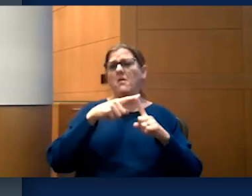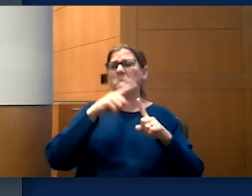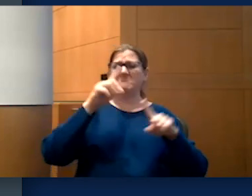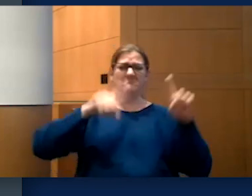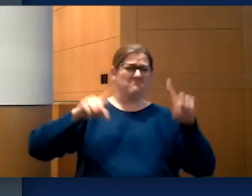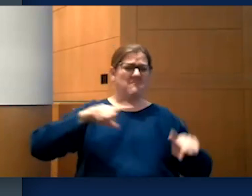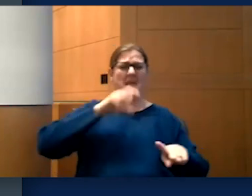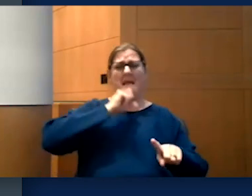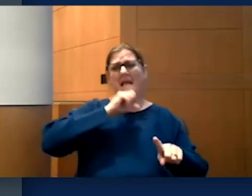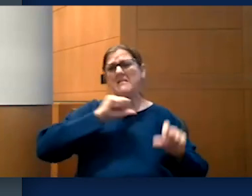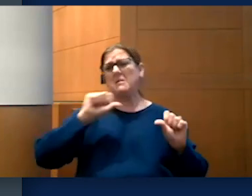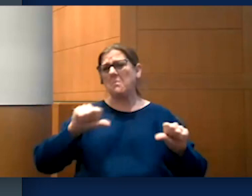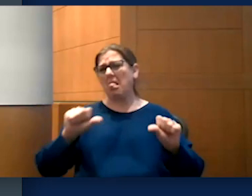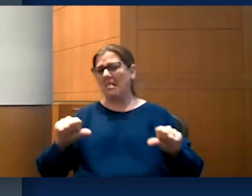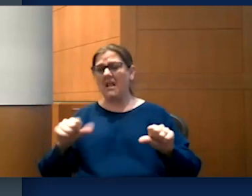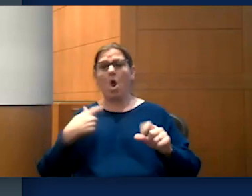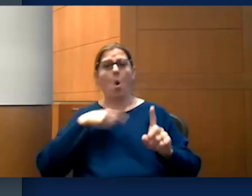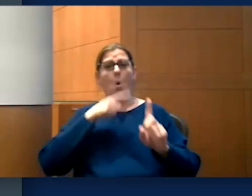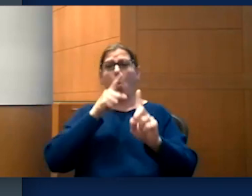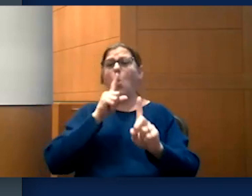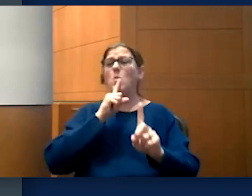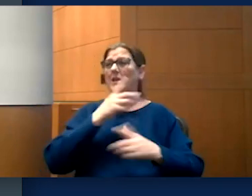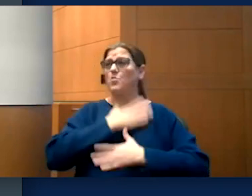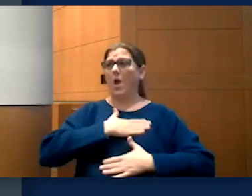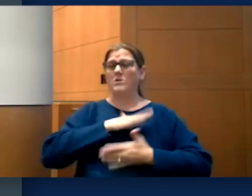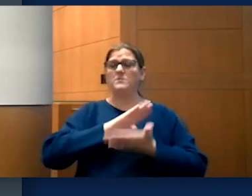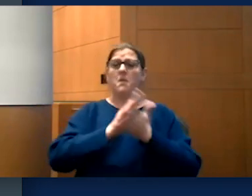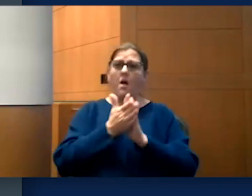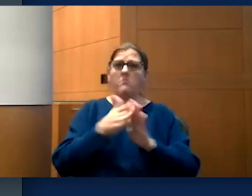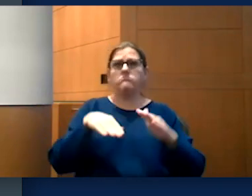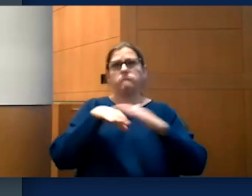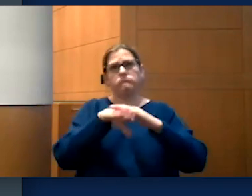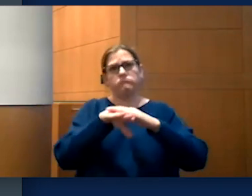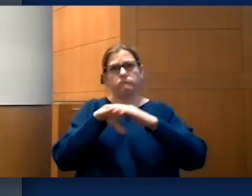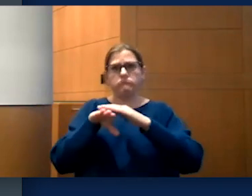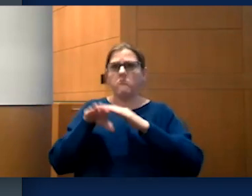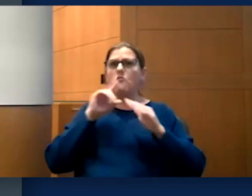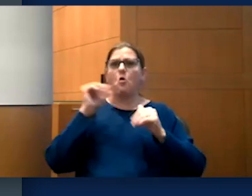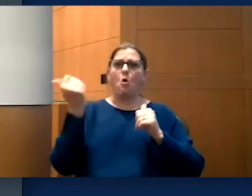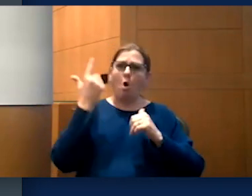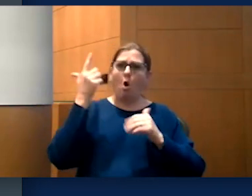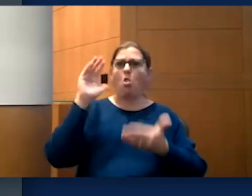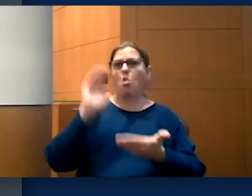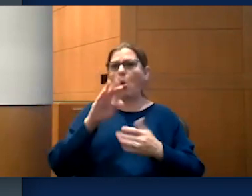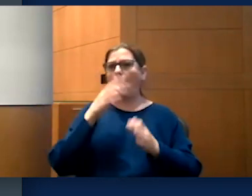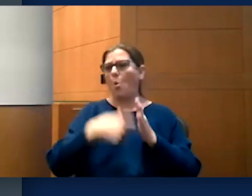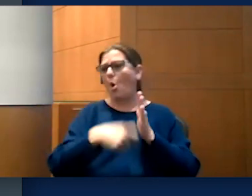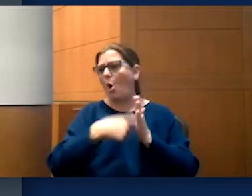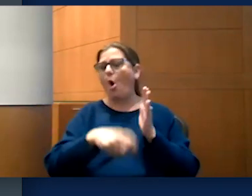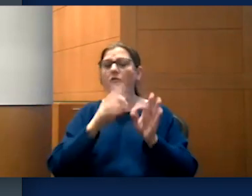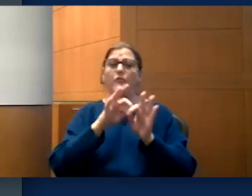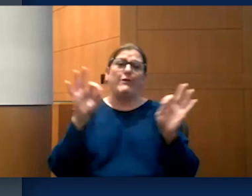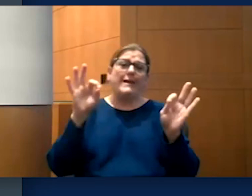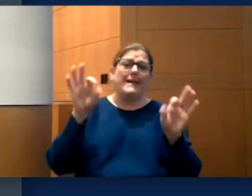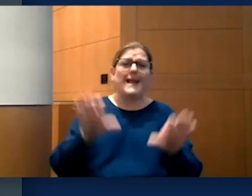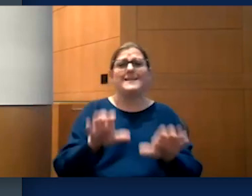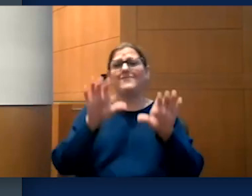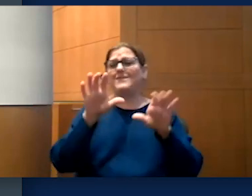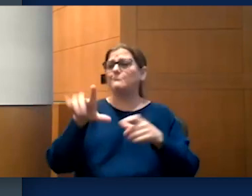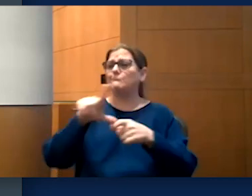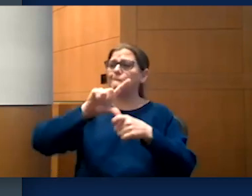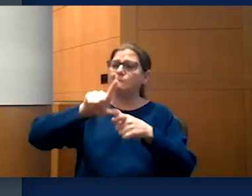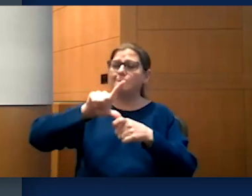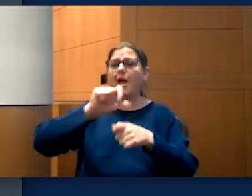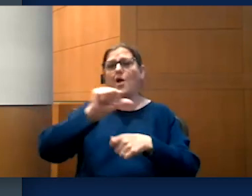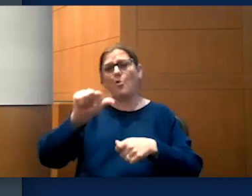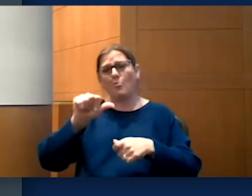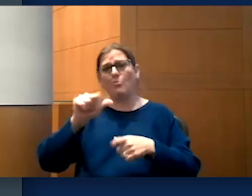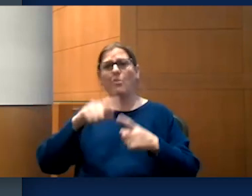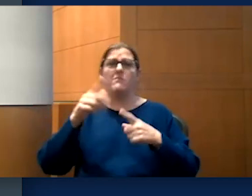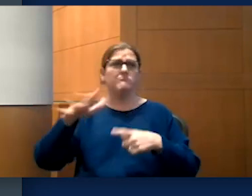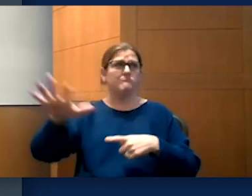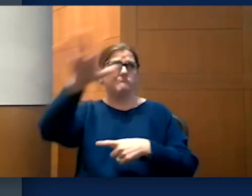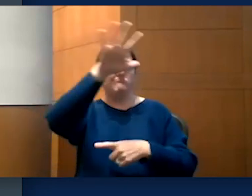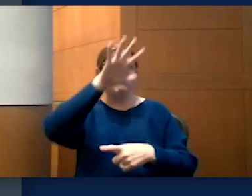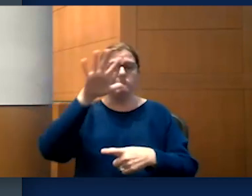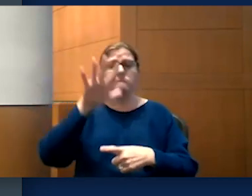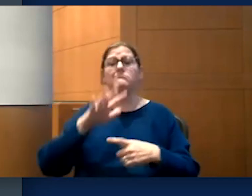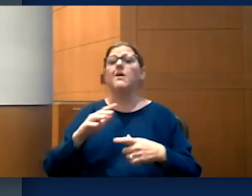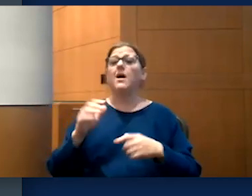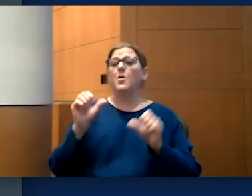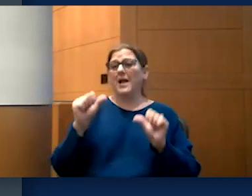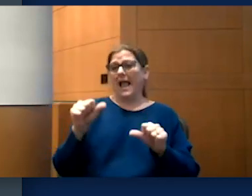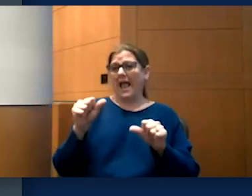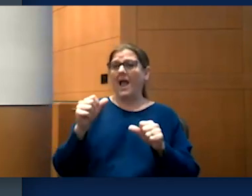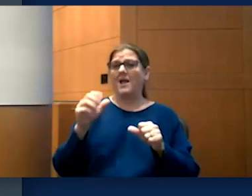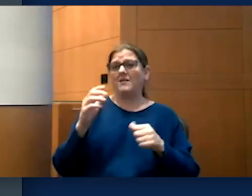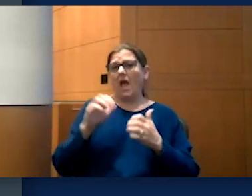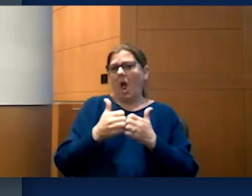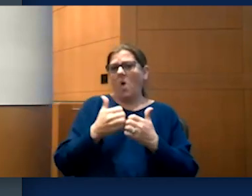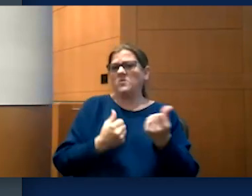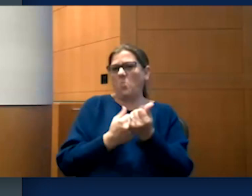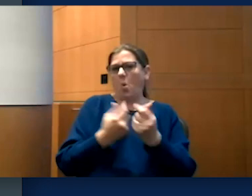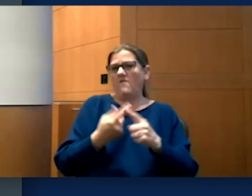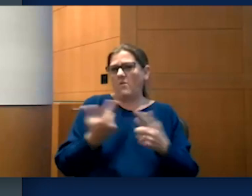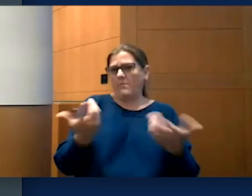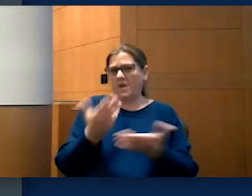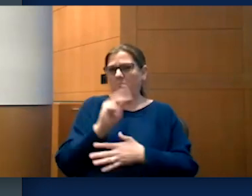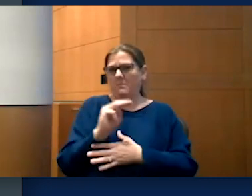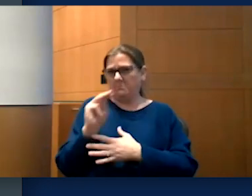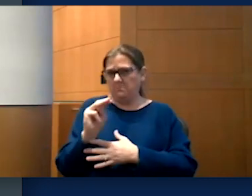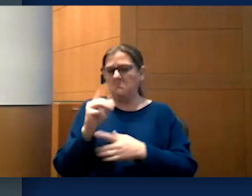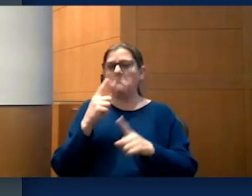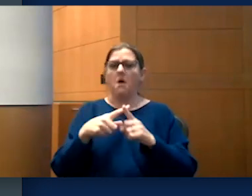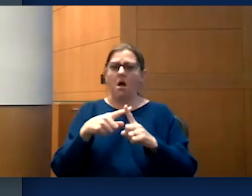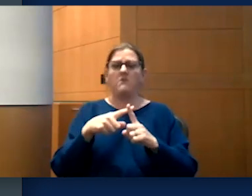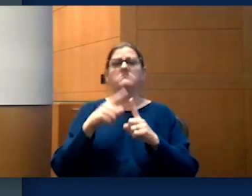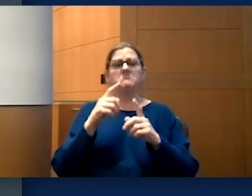So our goal is to make recreation accessible. For all you know, low cost, free activities for people in the Ann Arbor area and beyond and we're able to do that with the support of Michigan medicine and generous donations and grants.